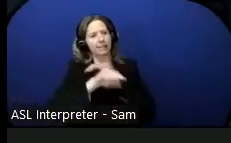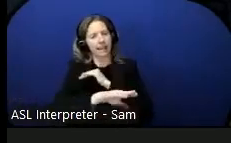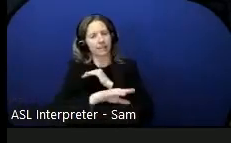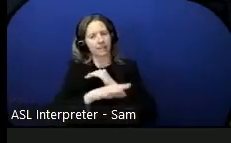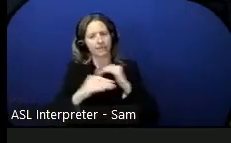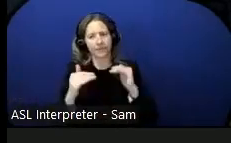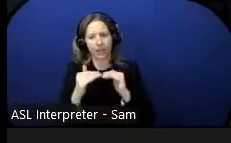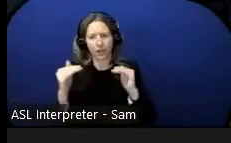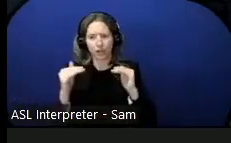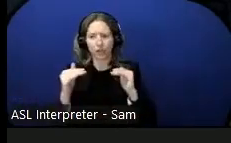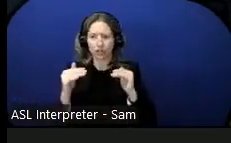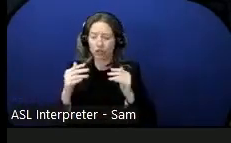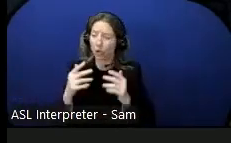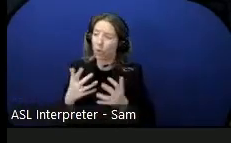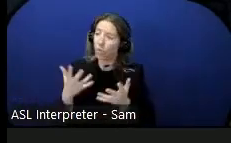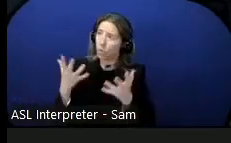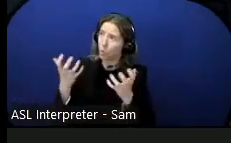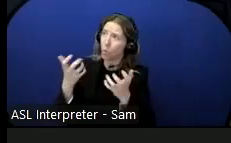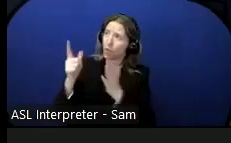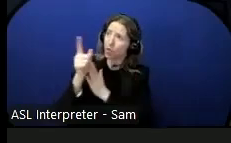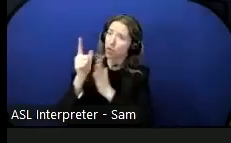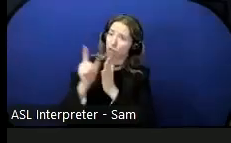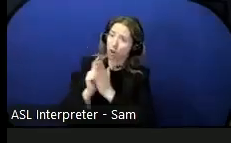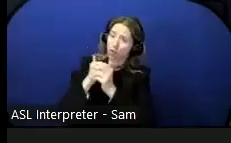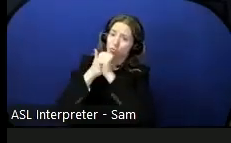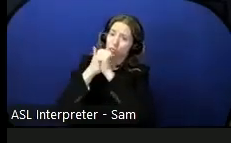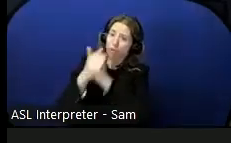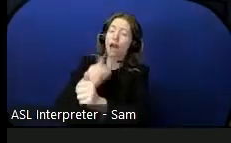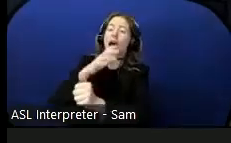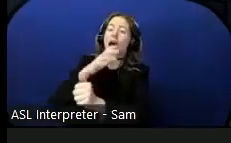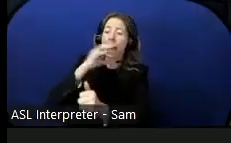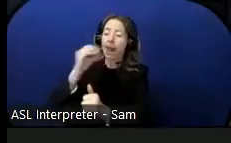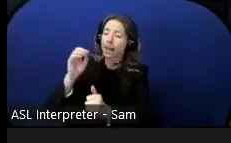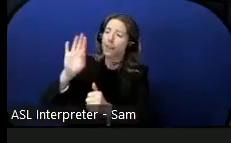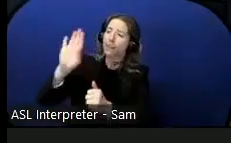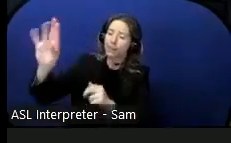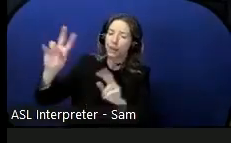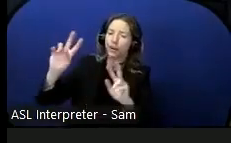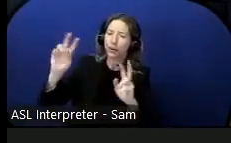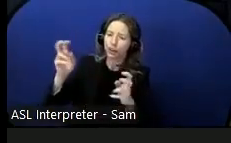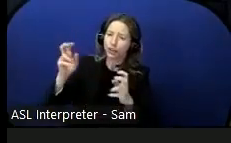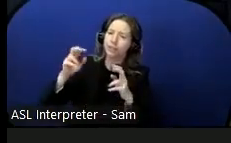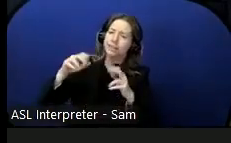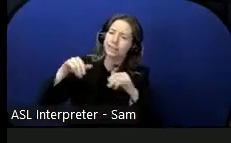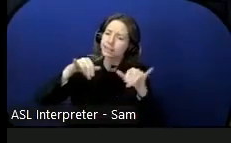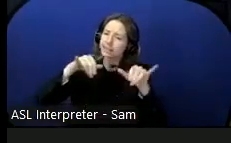but that we're upholding the spirit of the standards. The WCAG is designed to provide an accessible experience